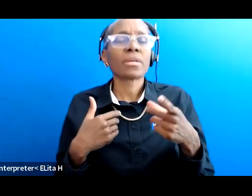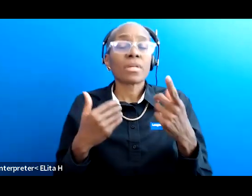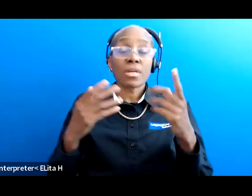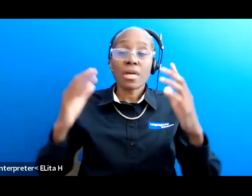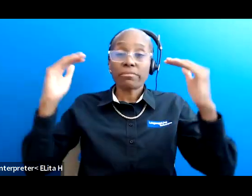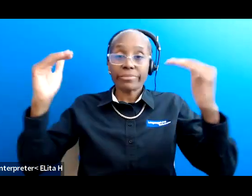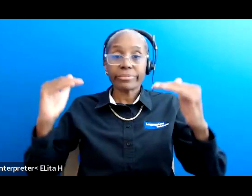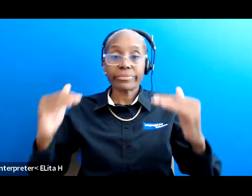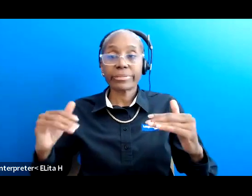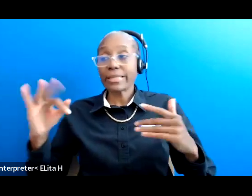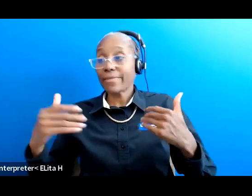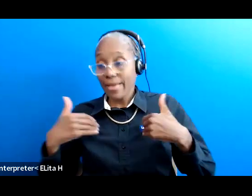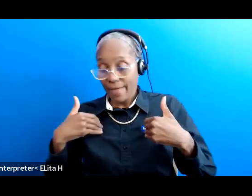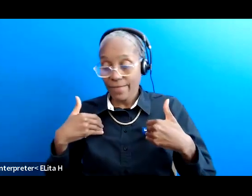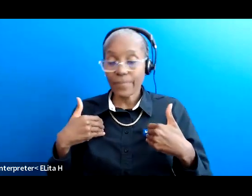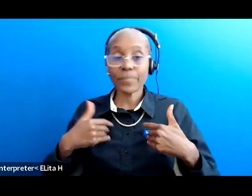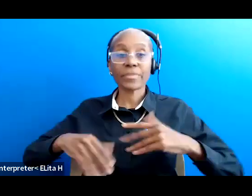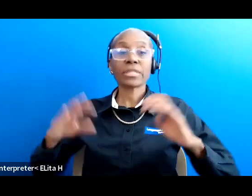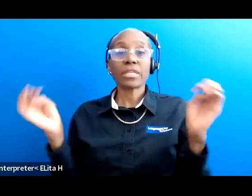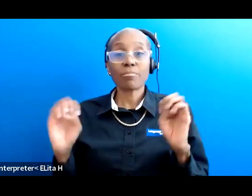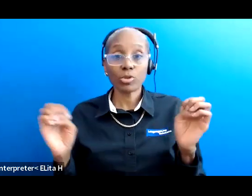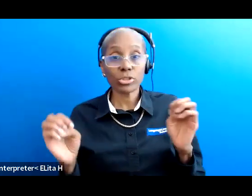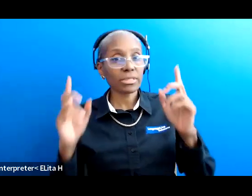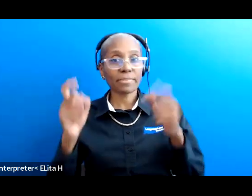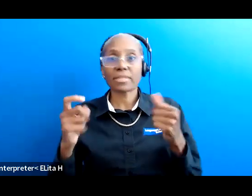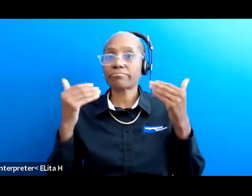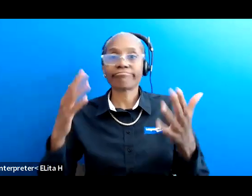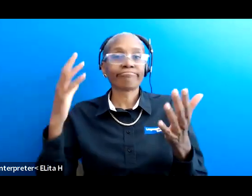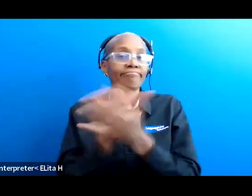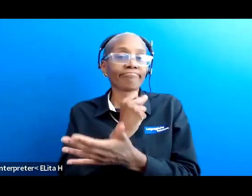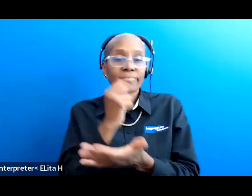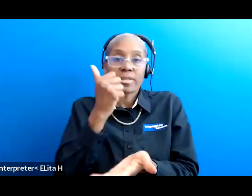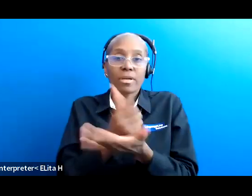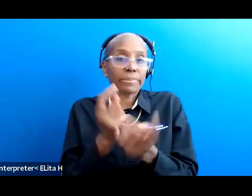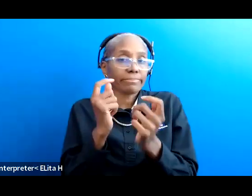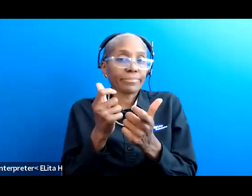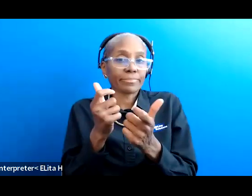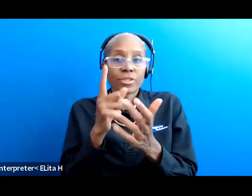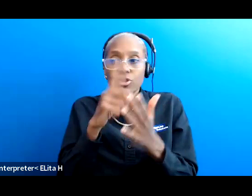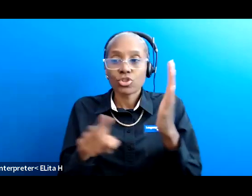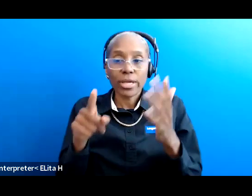If they have that, they need to take emergency measures and get help right away. They need to check your bladder, number one.